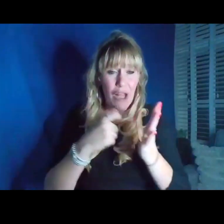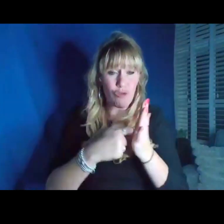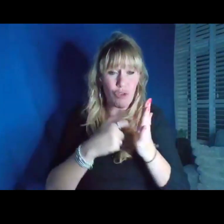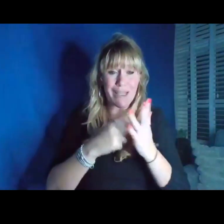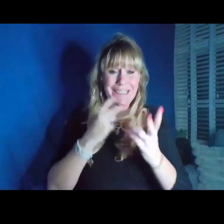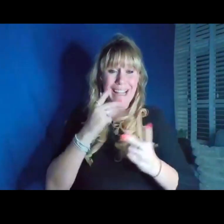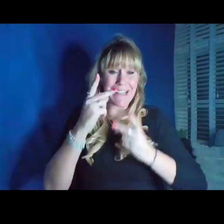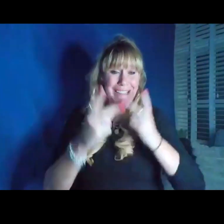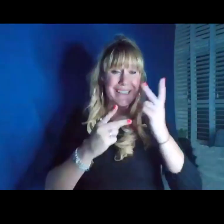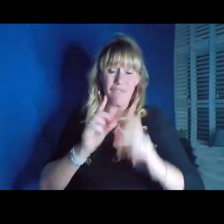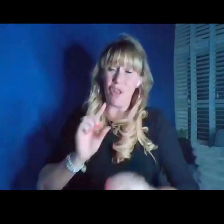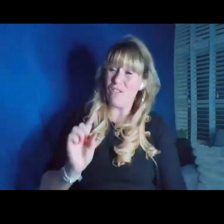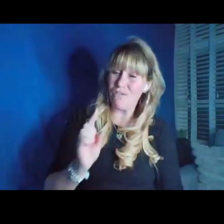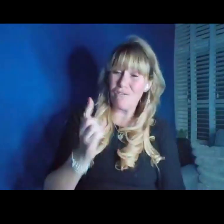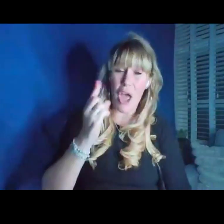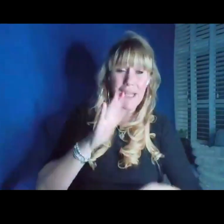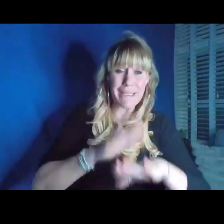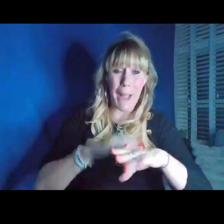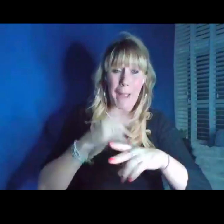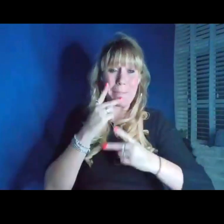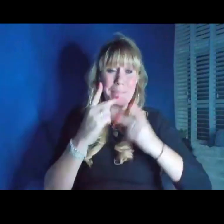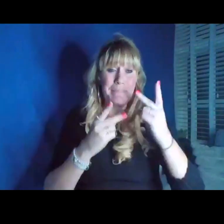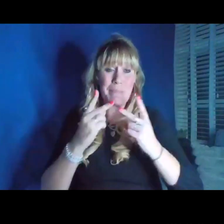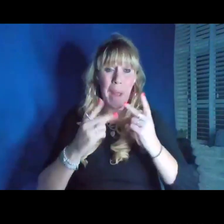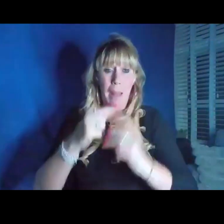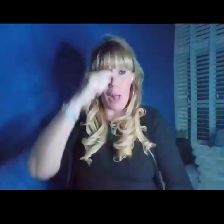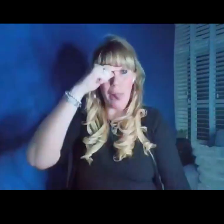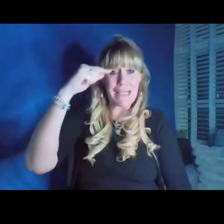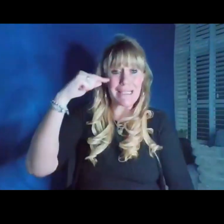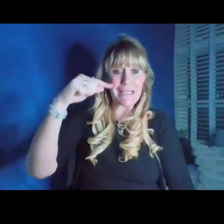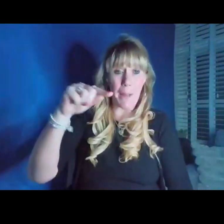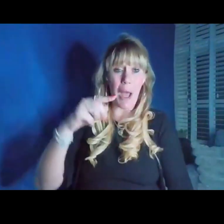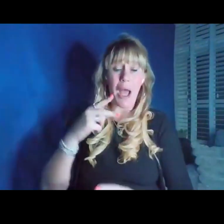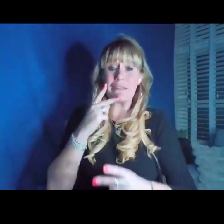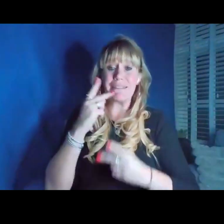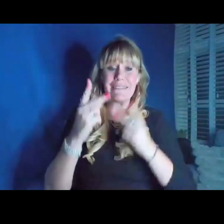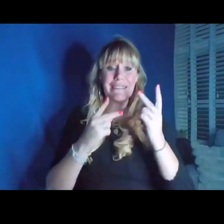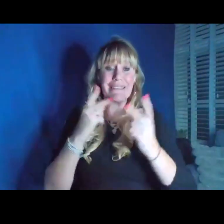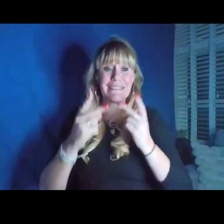first time, and by the summer she was singing in front of a live audience at our tent at the